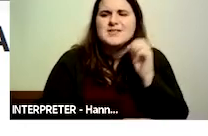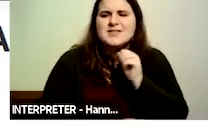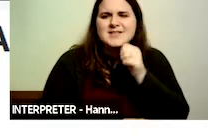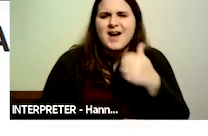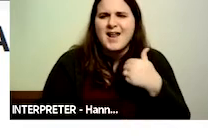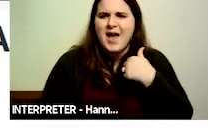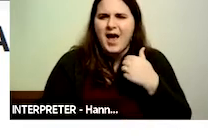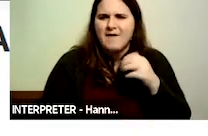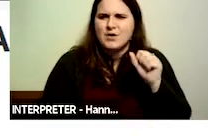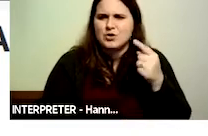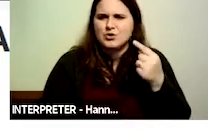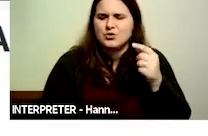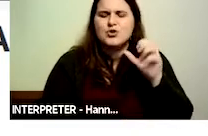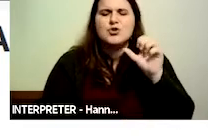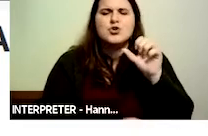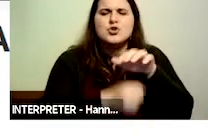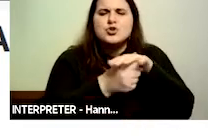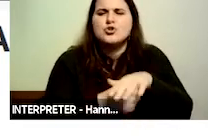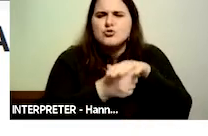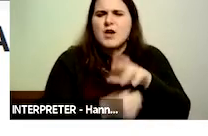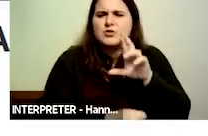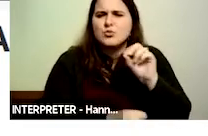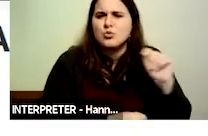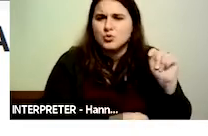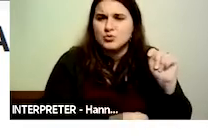roots and I'd never heard of the term stress roots before I started looking into this